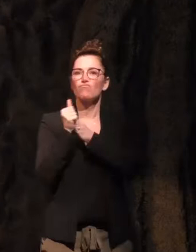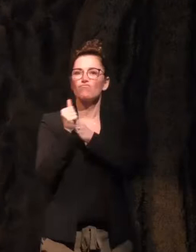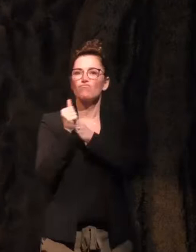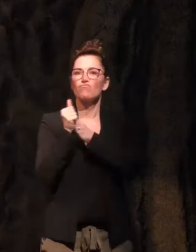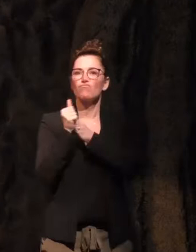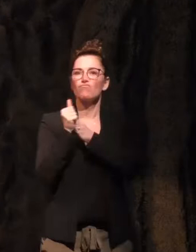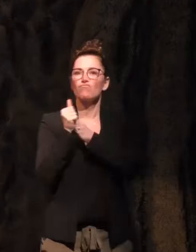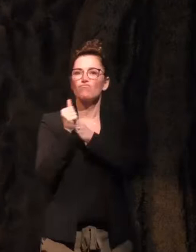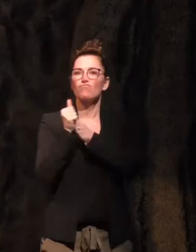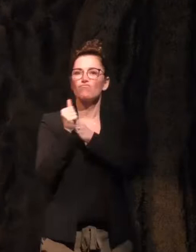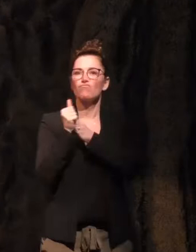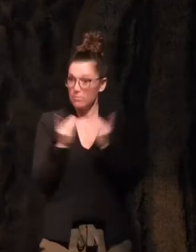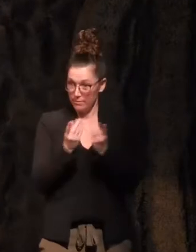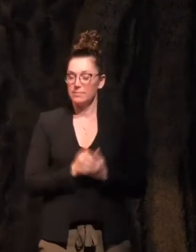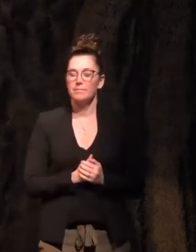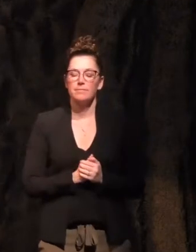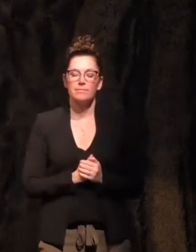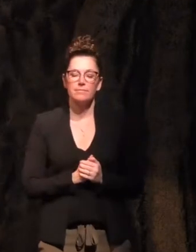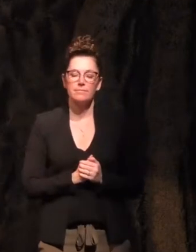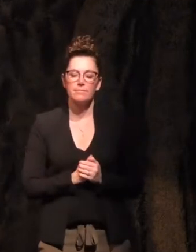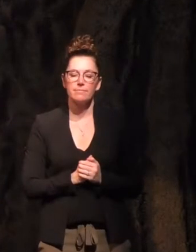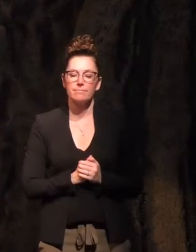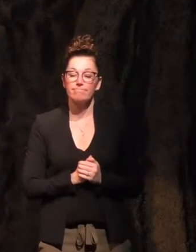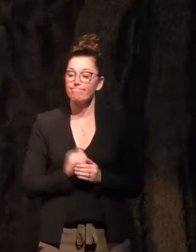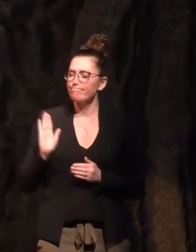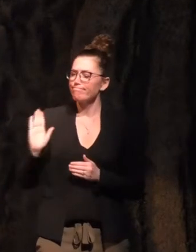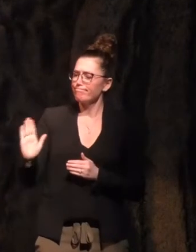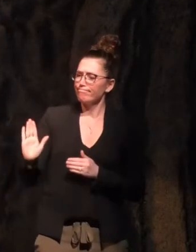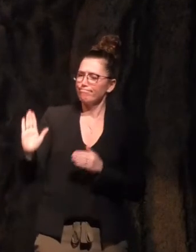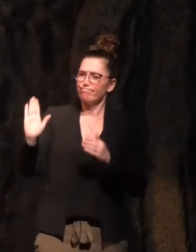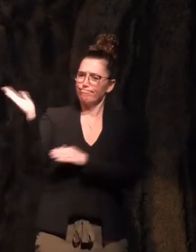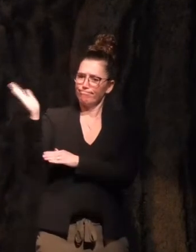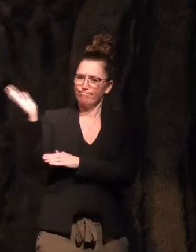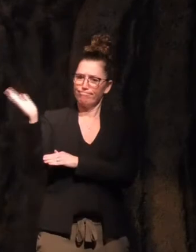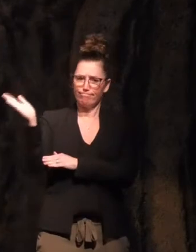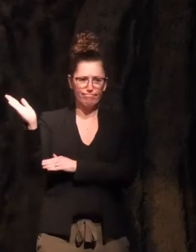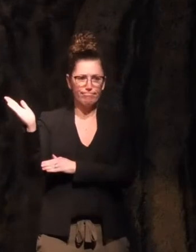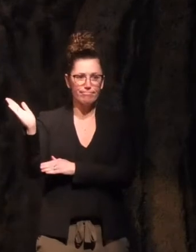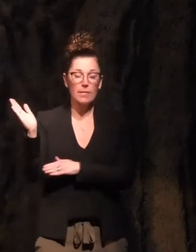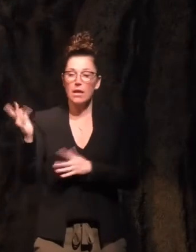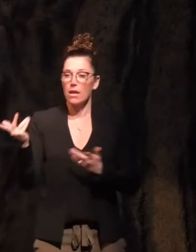Kevin's speech, The Future of Storytelling is Indigenous was as I know, most of you already know,